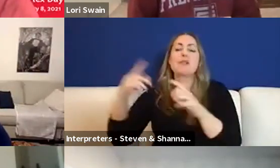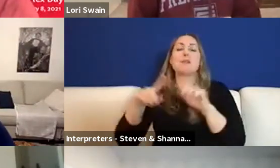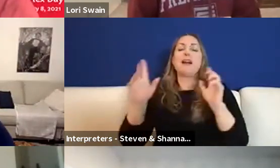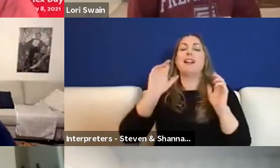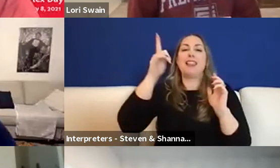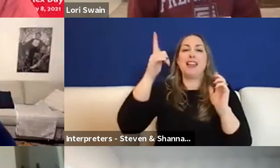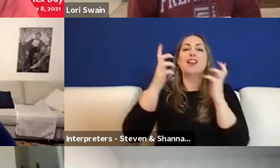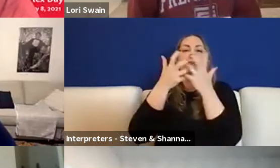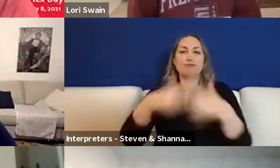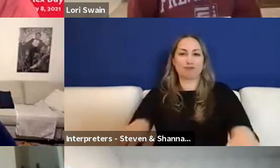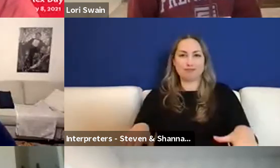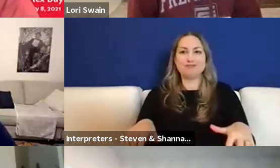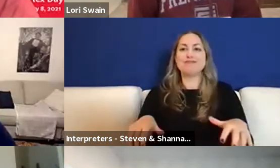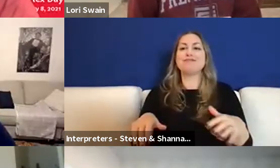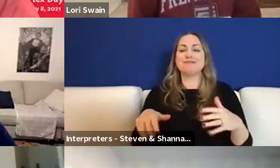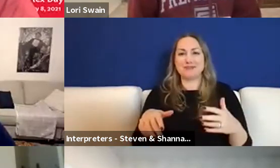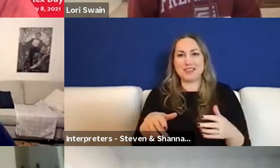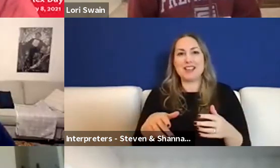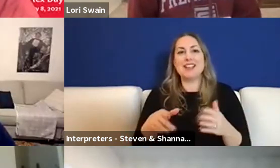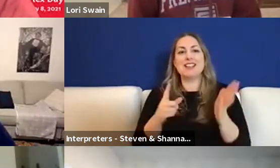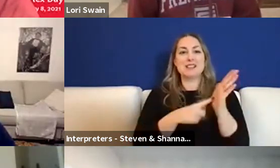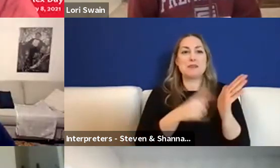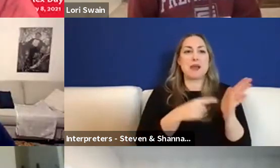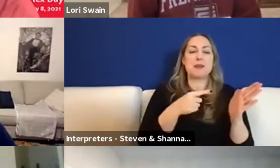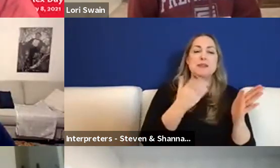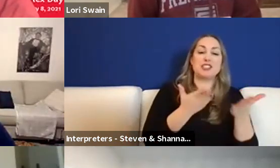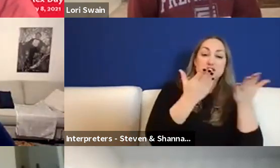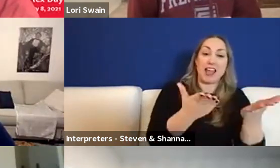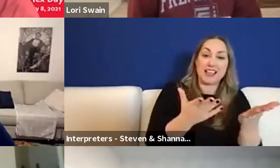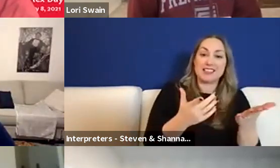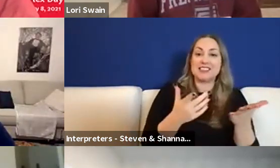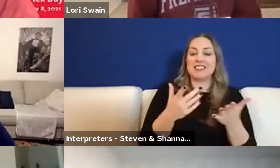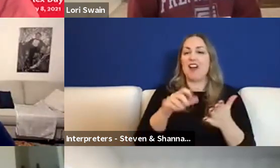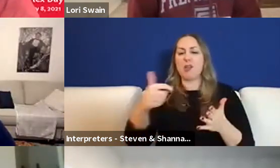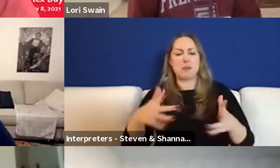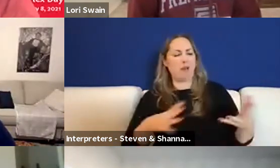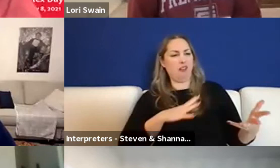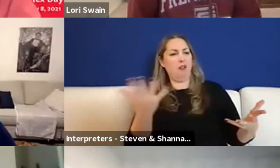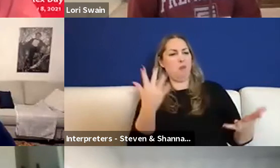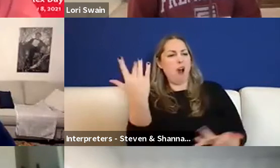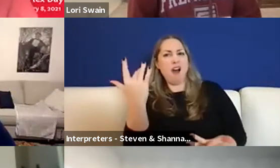think they're all usually well intended. But yes, people get hurt sometimes. And there's trust issues. And I think that's one of the